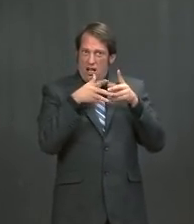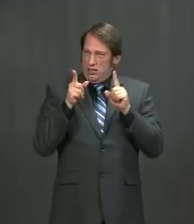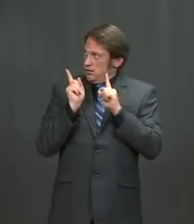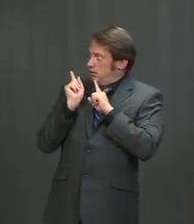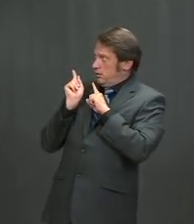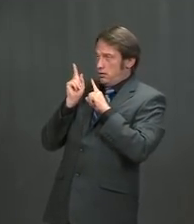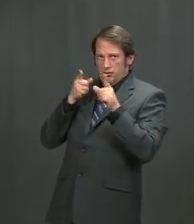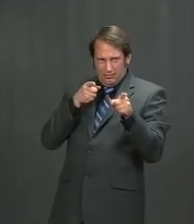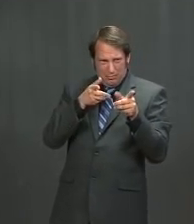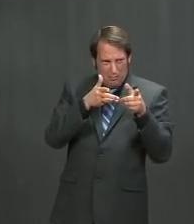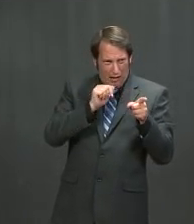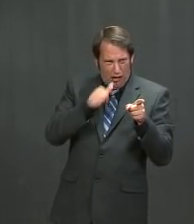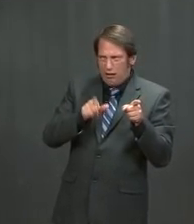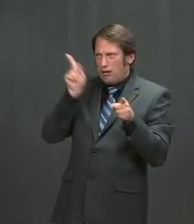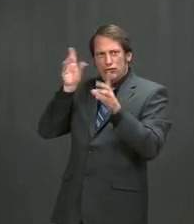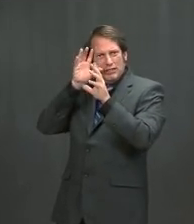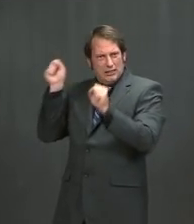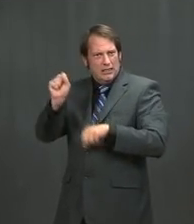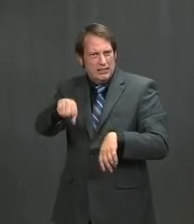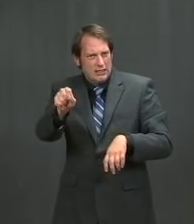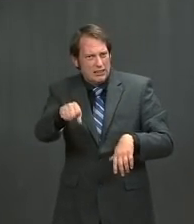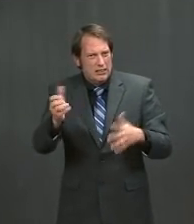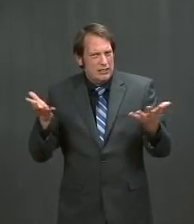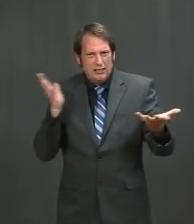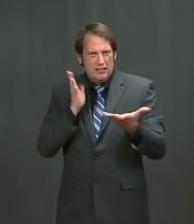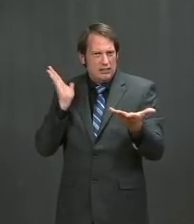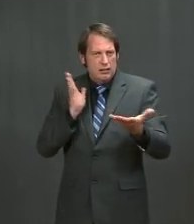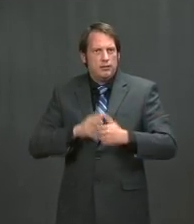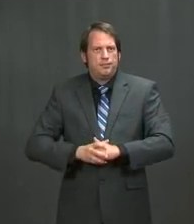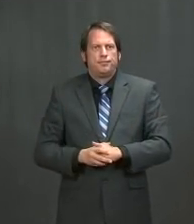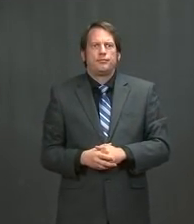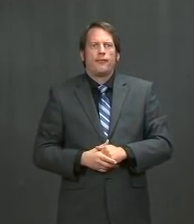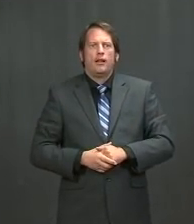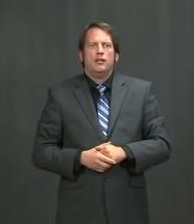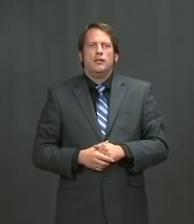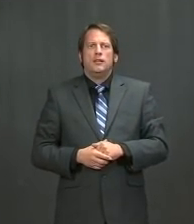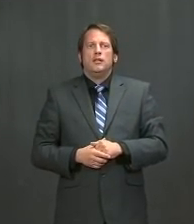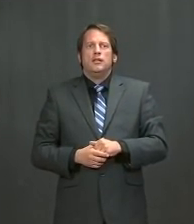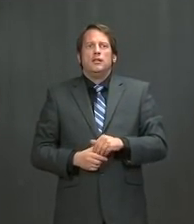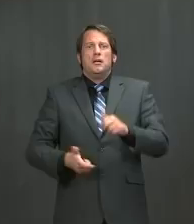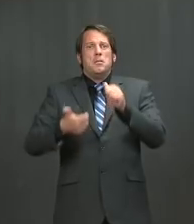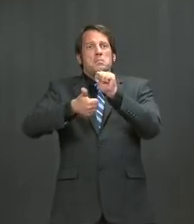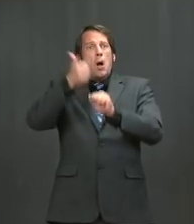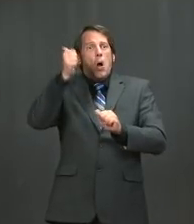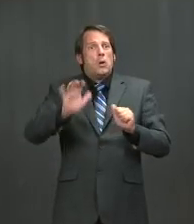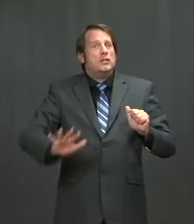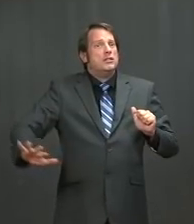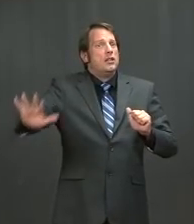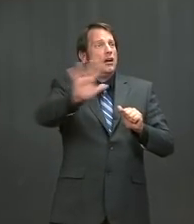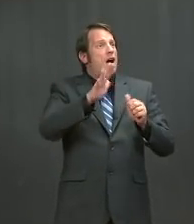which is one third of the American -- of American -- the American people, I should say, don't have access to broadband, and improving those lines and expanding